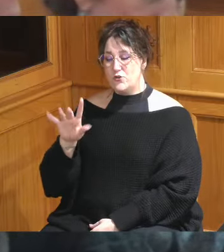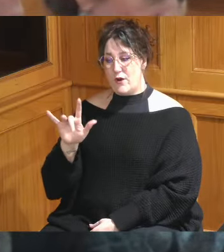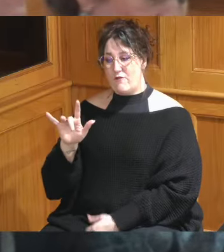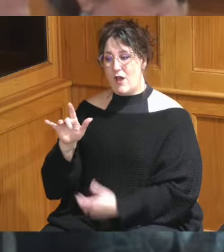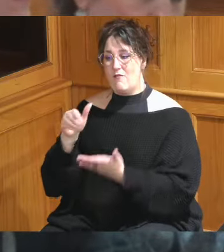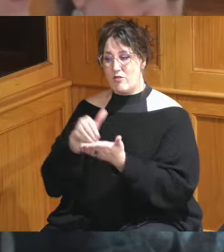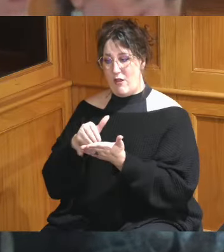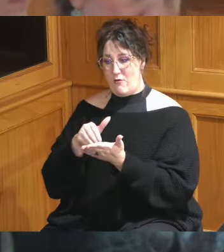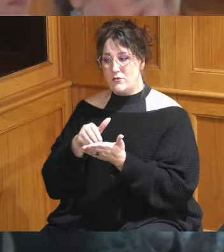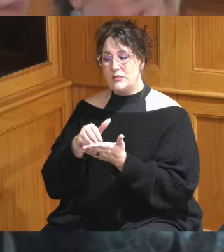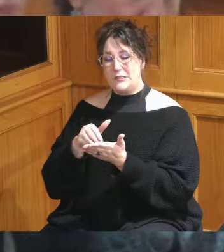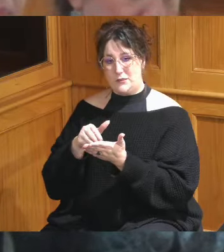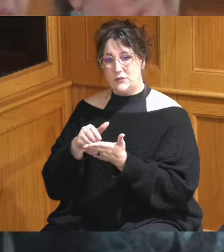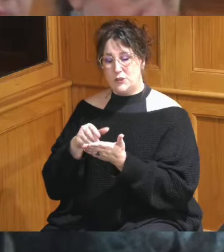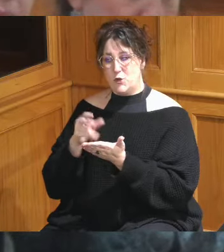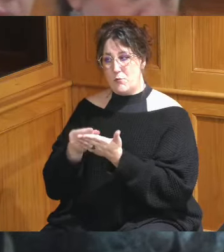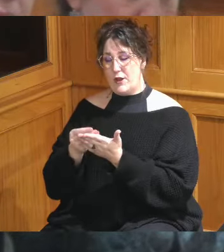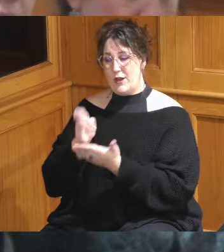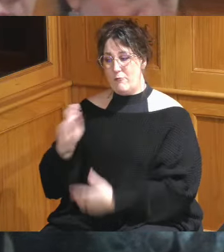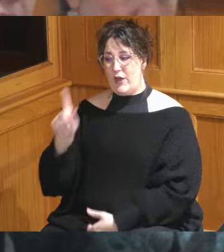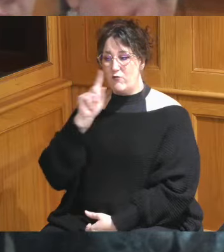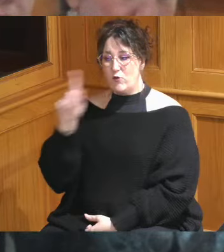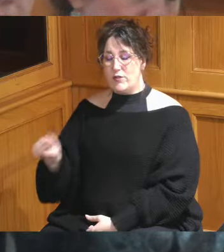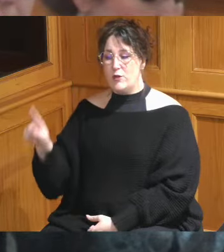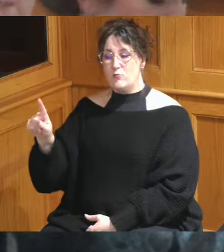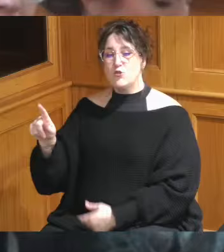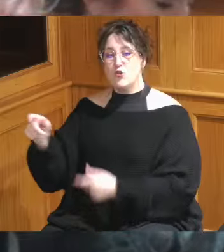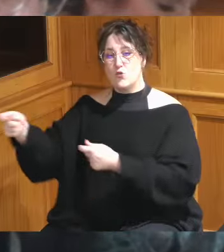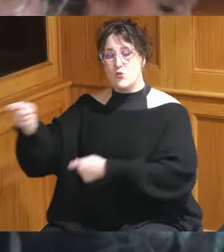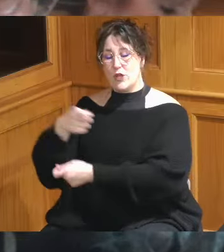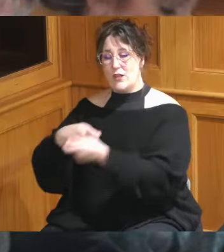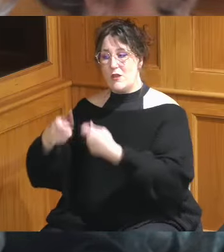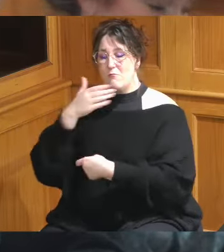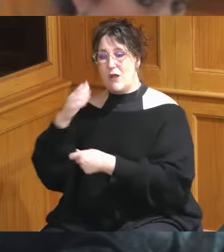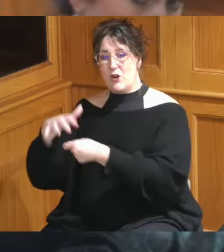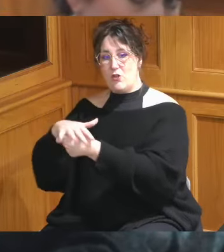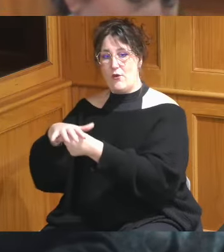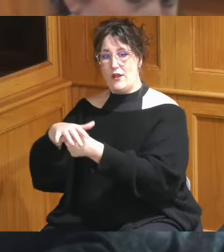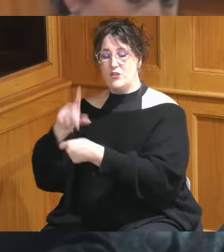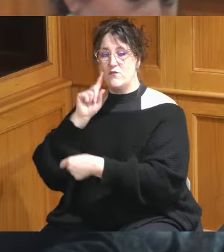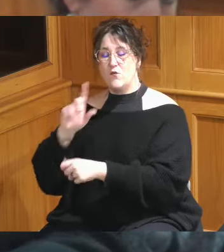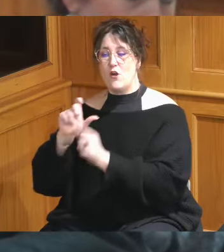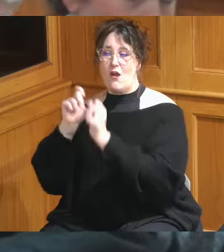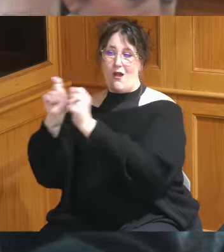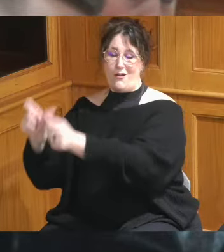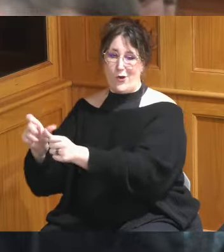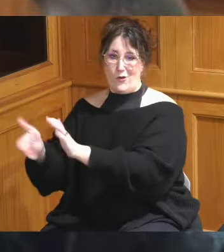actual cost to relocate an existing MSD sewer to a better location for purposes of ongoing operation,